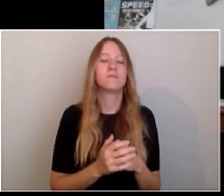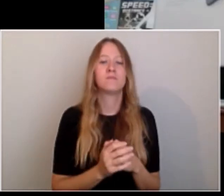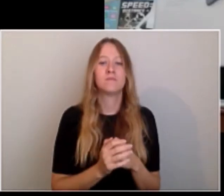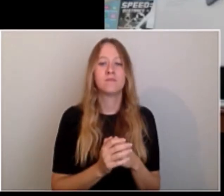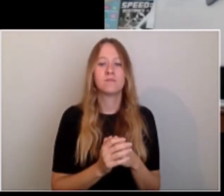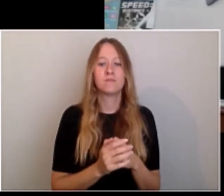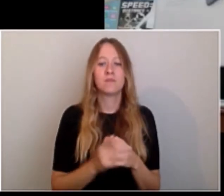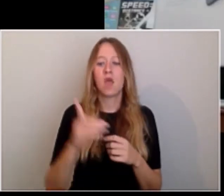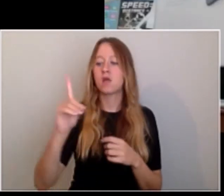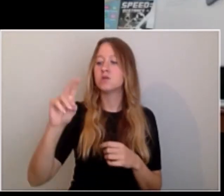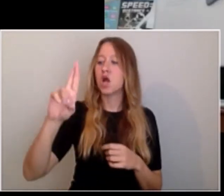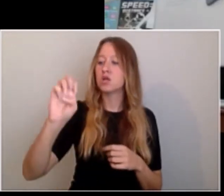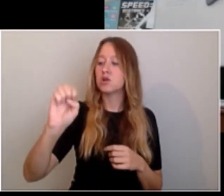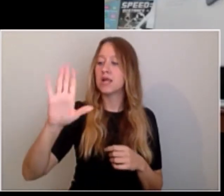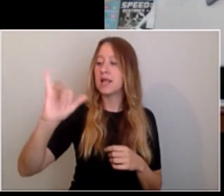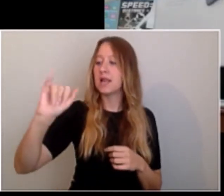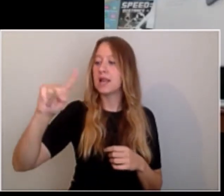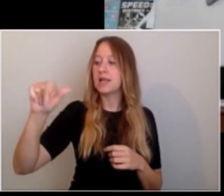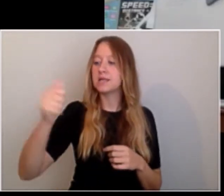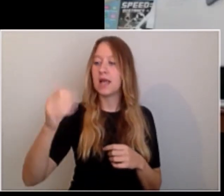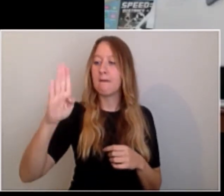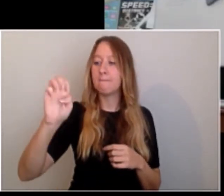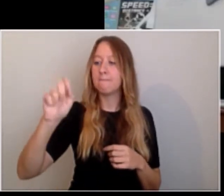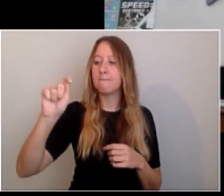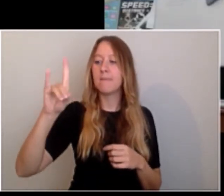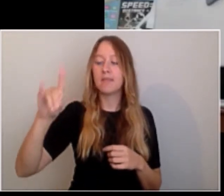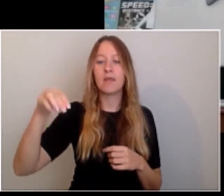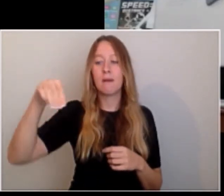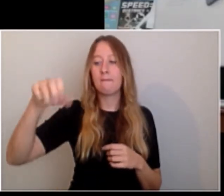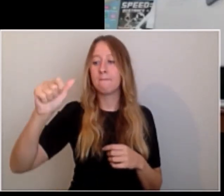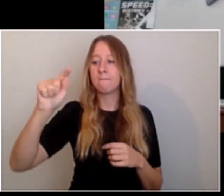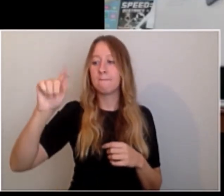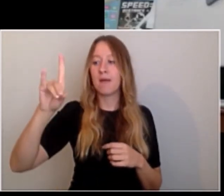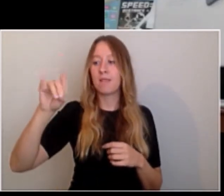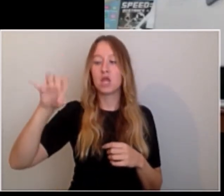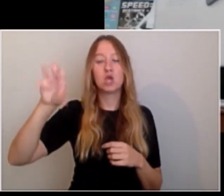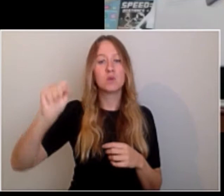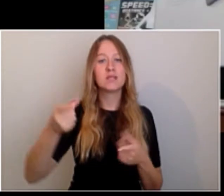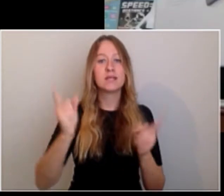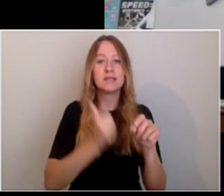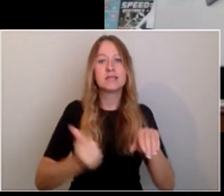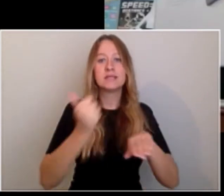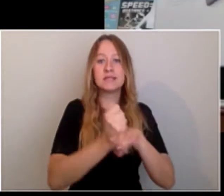team was set up by Dr Elizabeth Mathews, with academics from